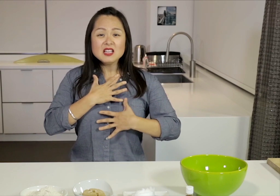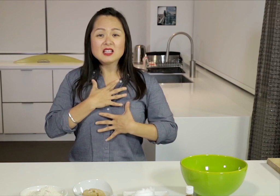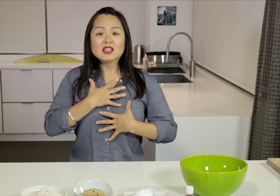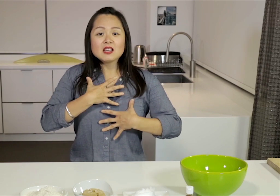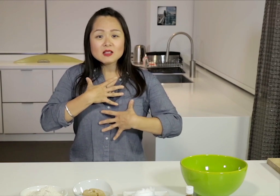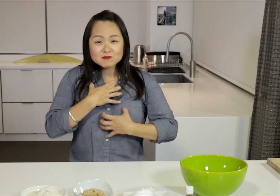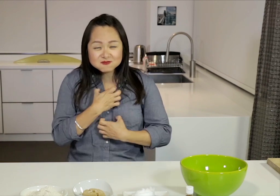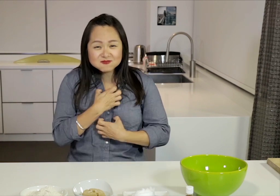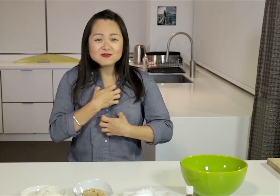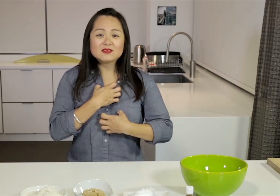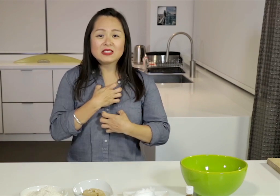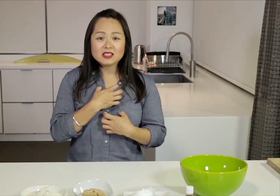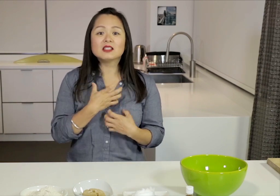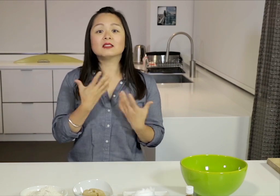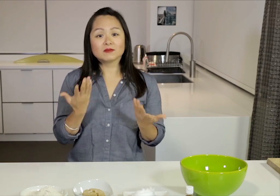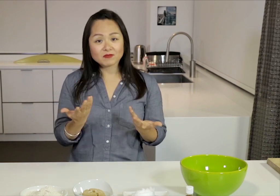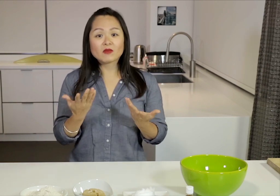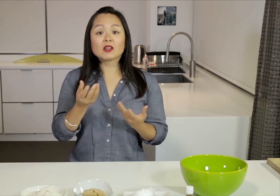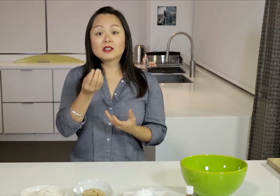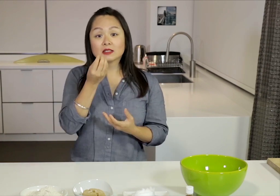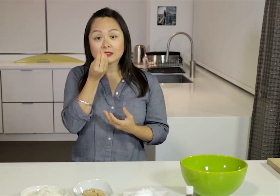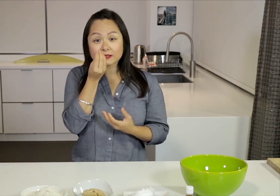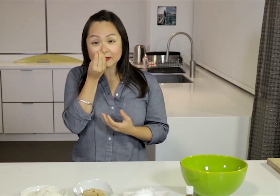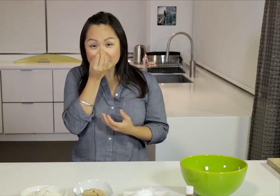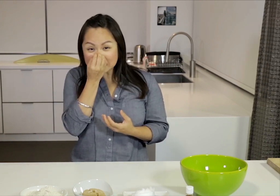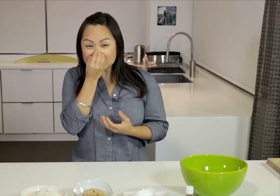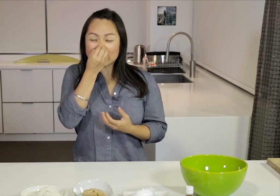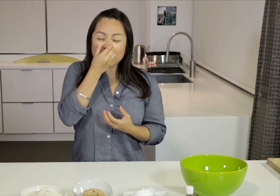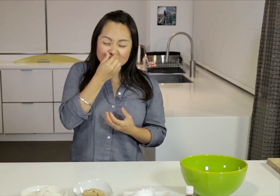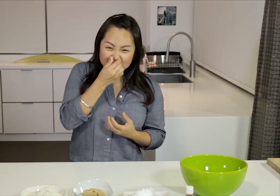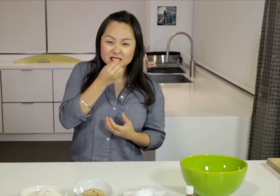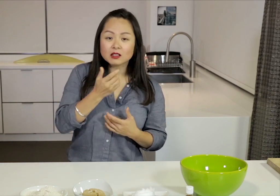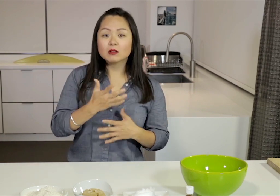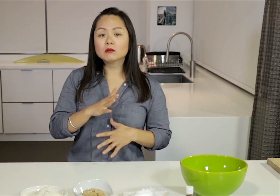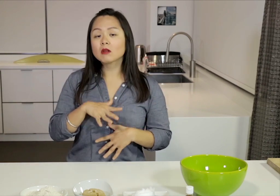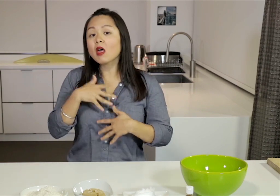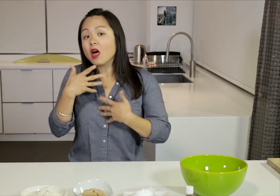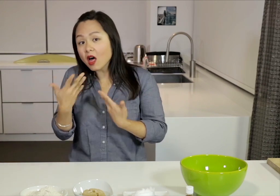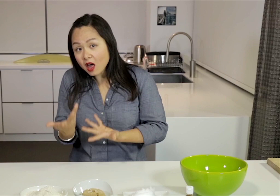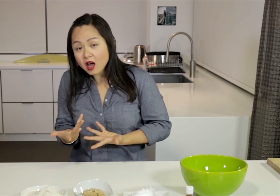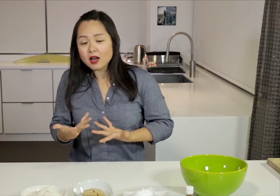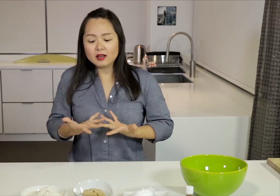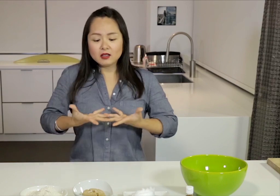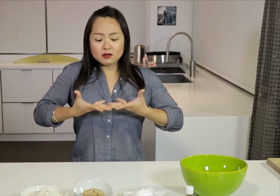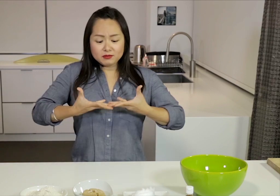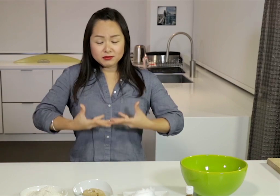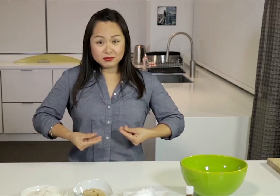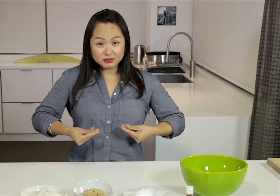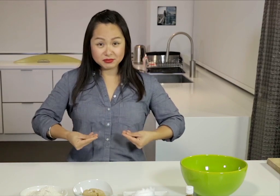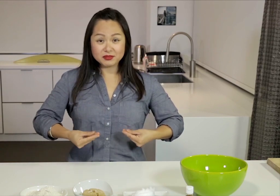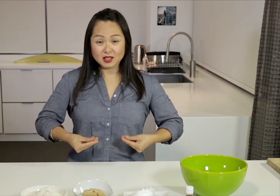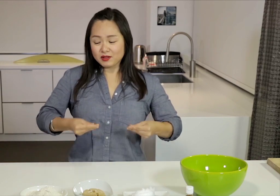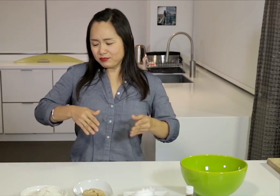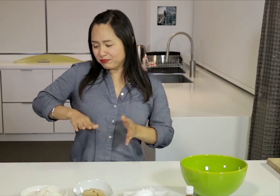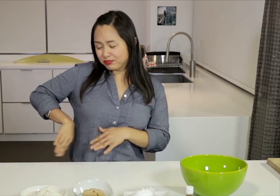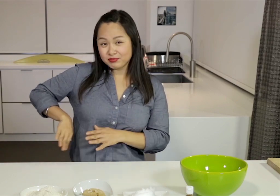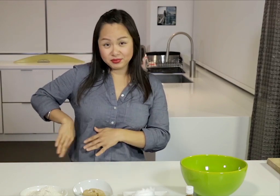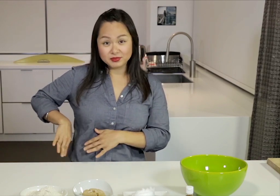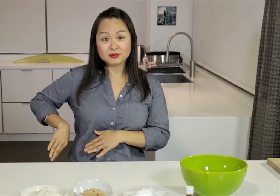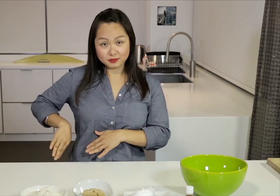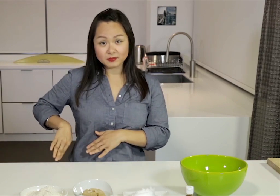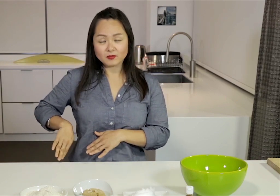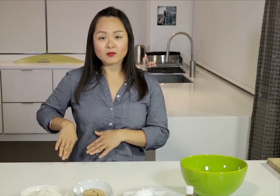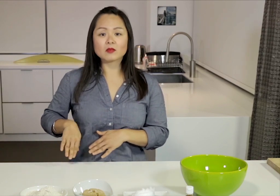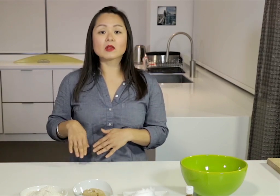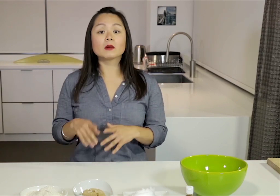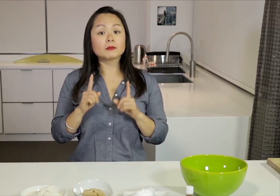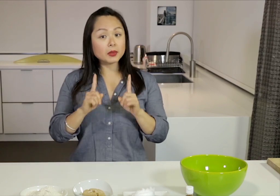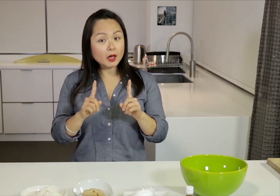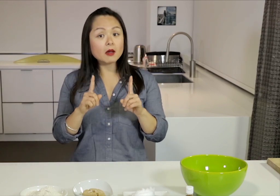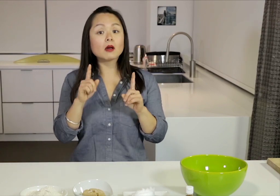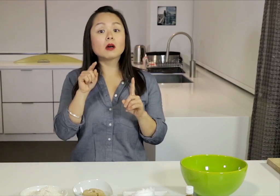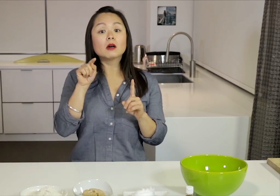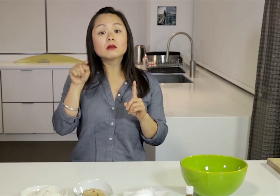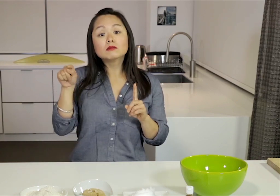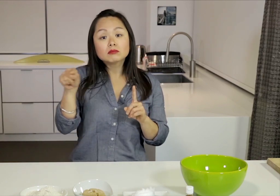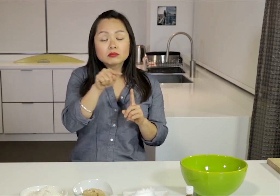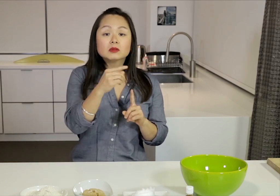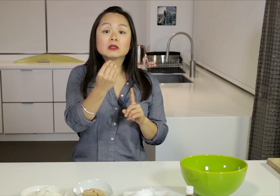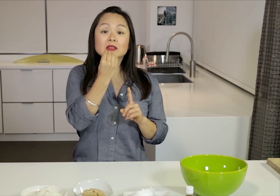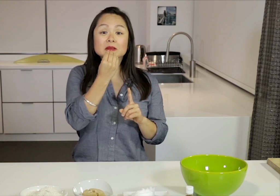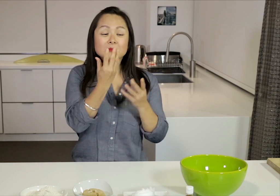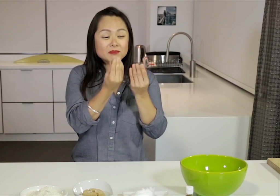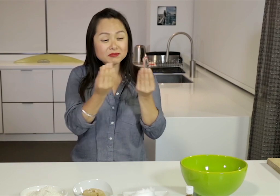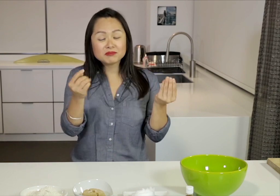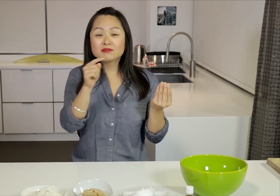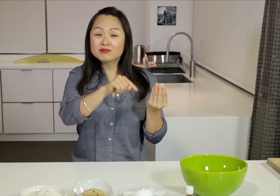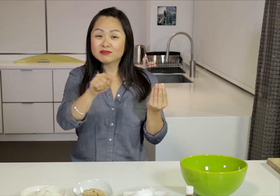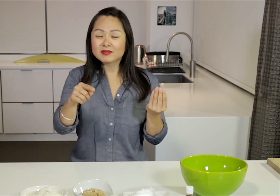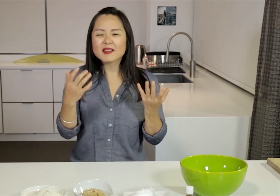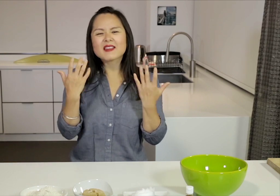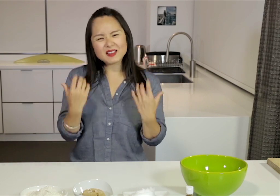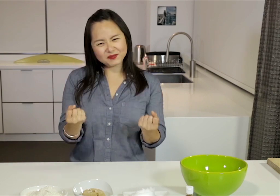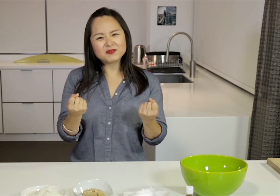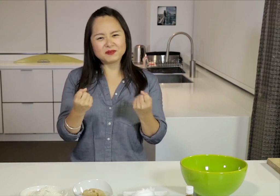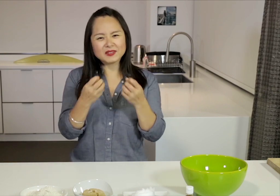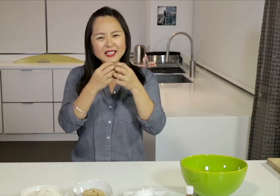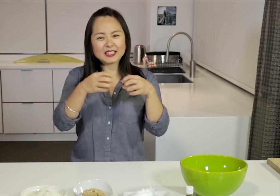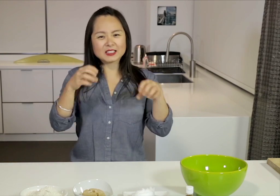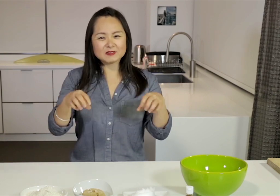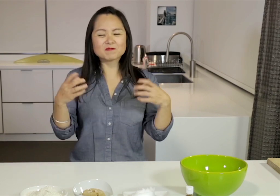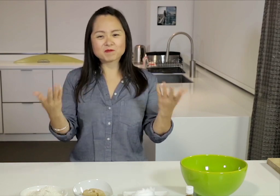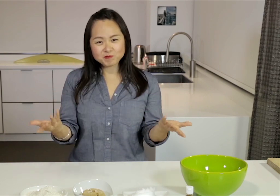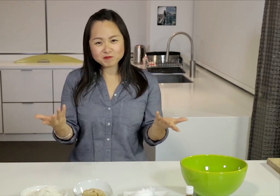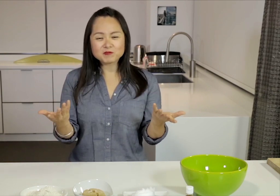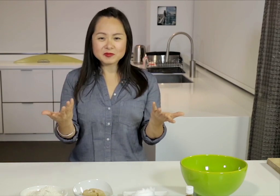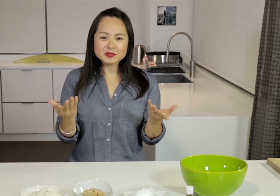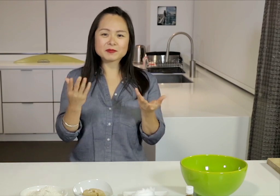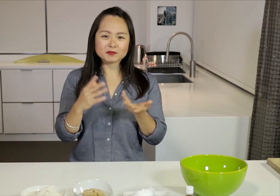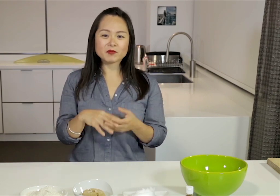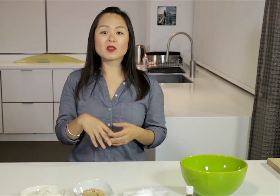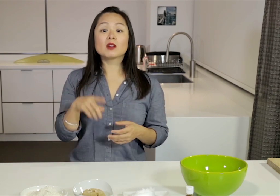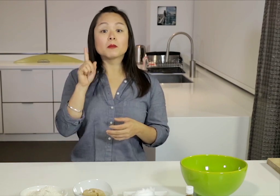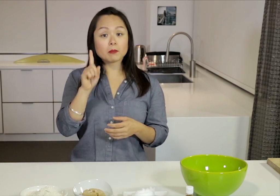breath, asthma, stuffy nose, vomiting and diarrhea. Eggs are found in many food and dishes.